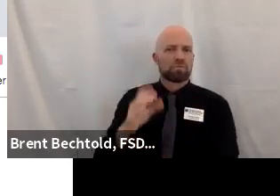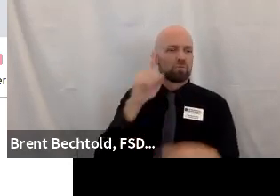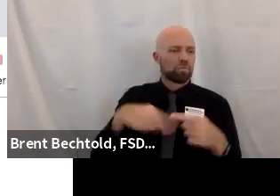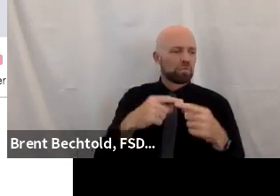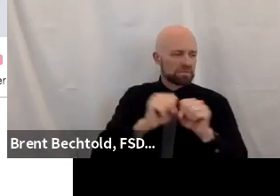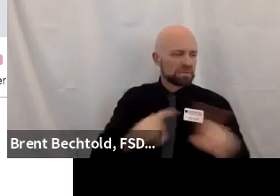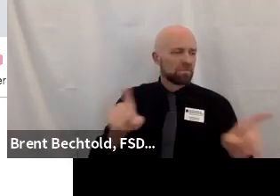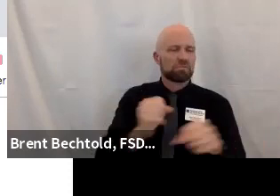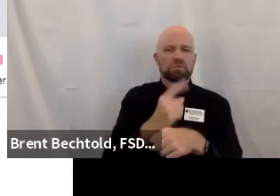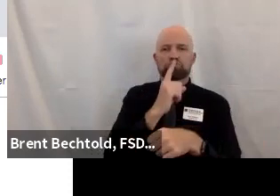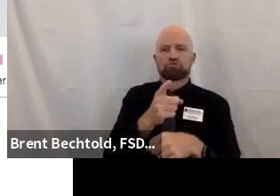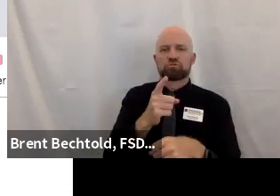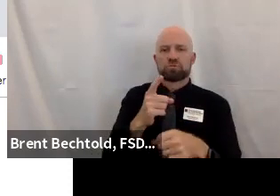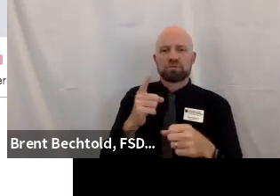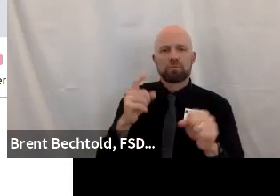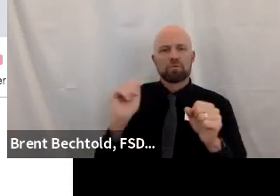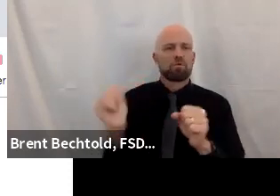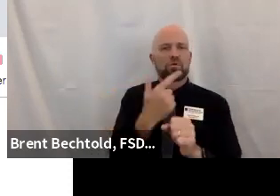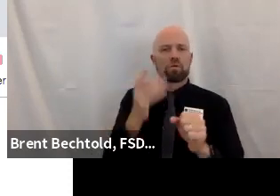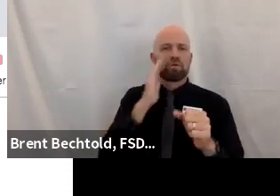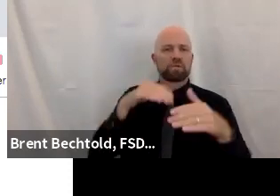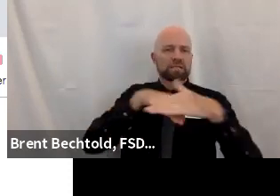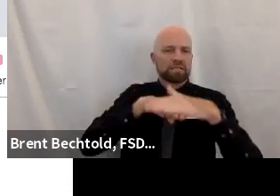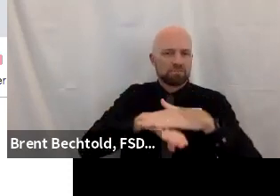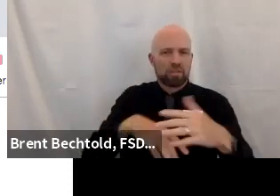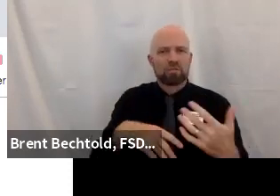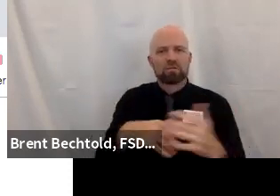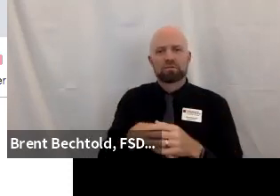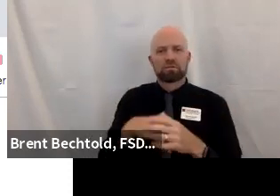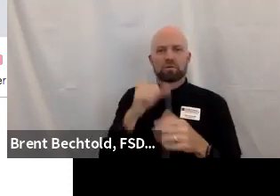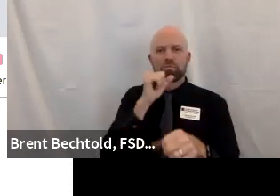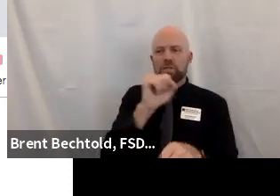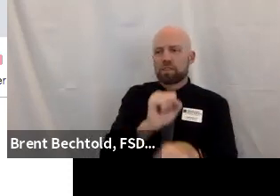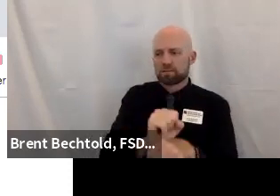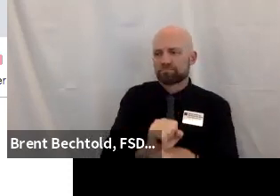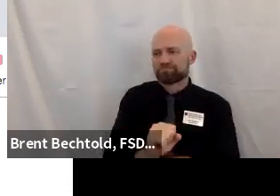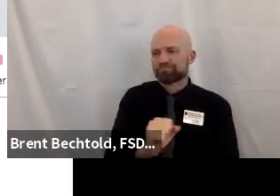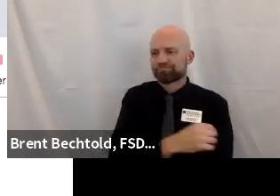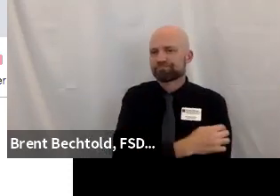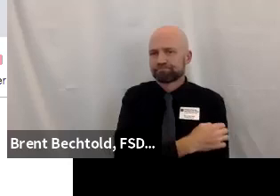...some of the videos weren't shared properly. We will make sure that those